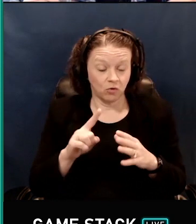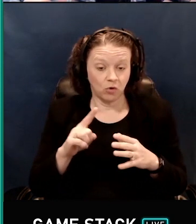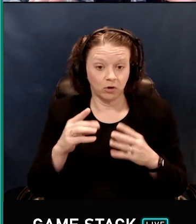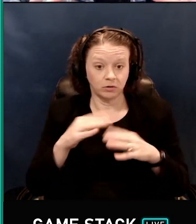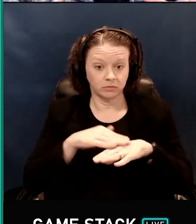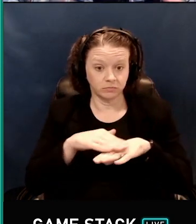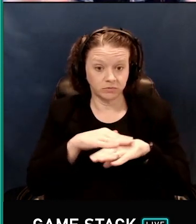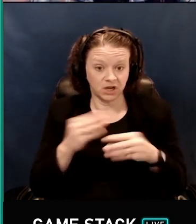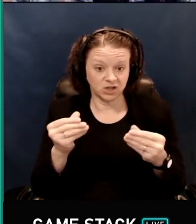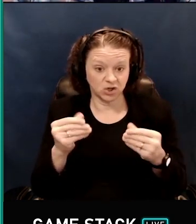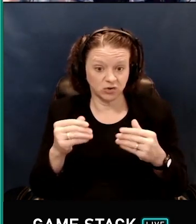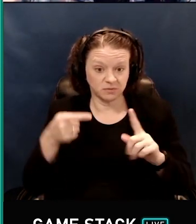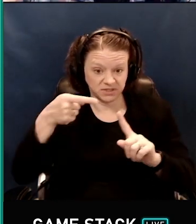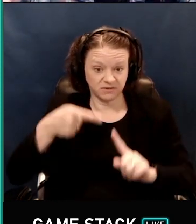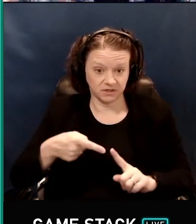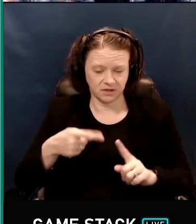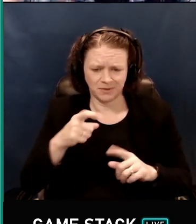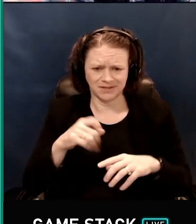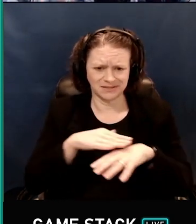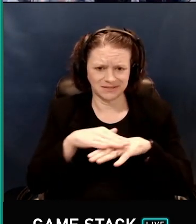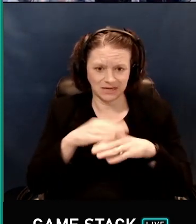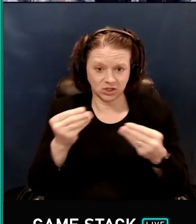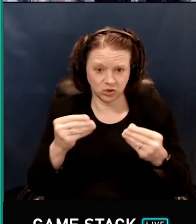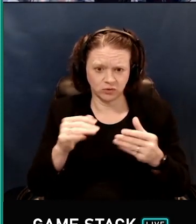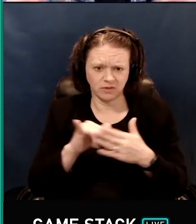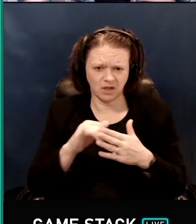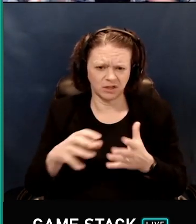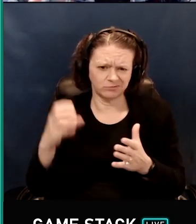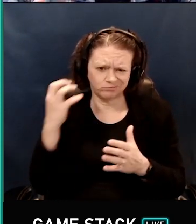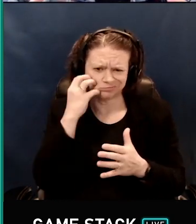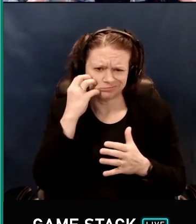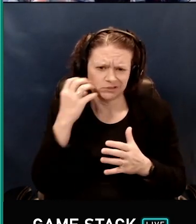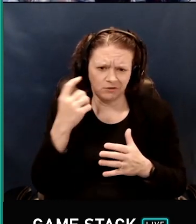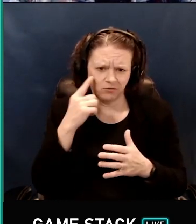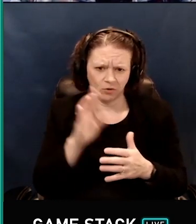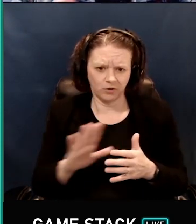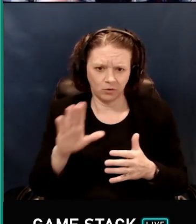textures make up a large part of your data set. We have to consider the situation where